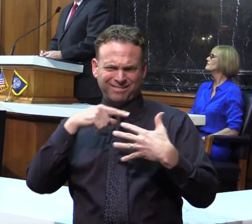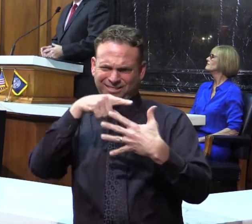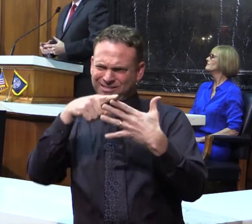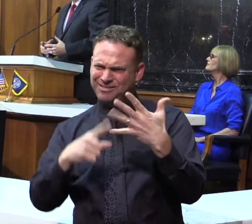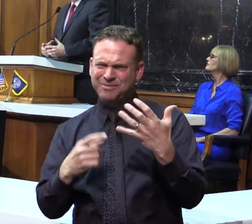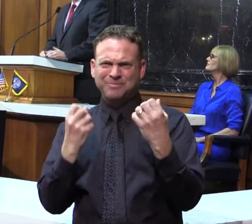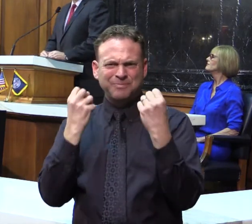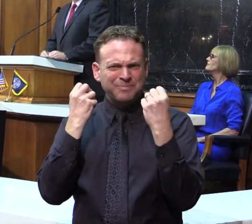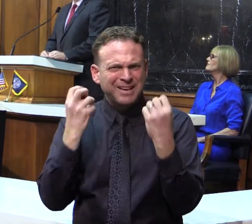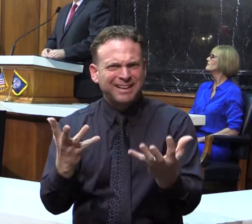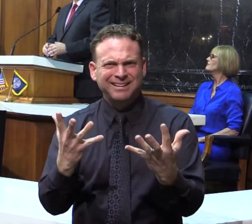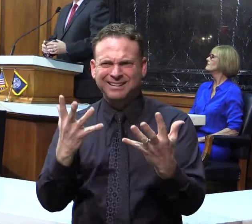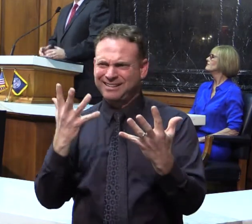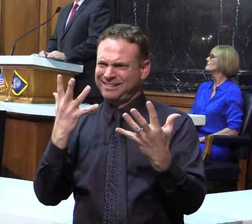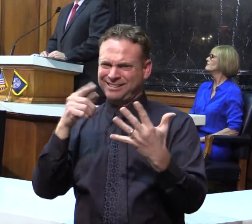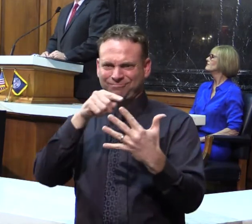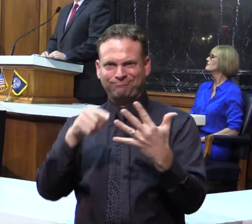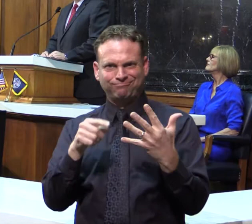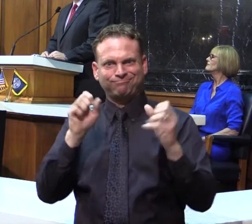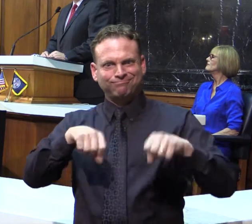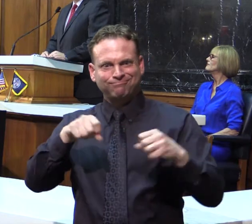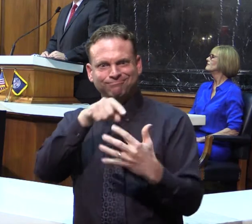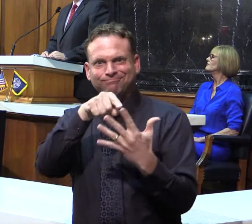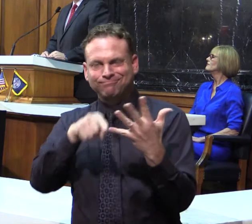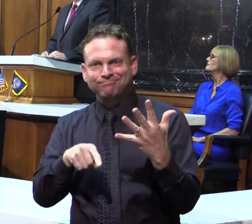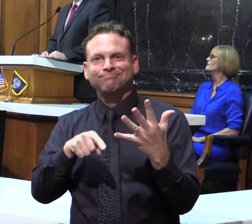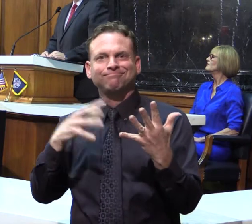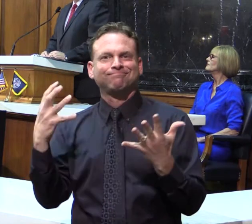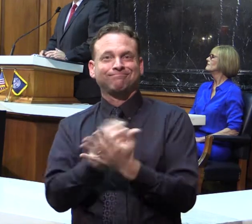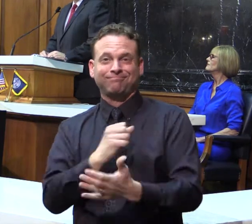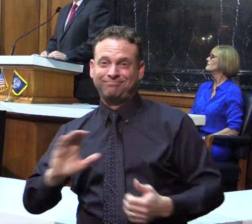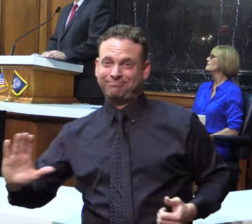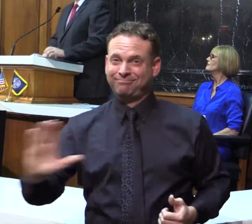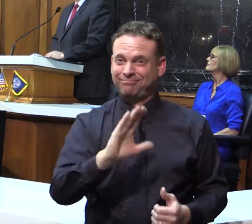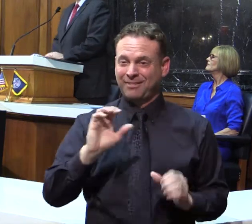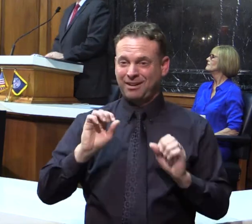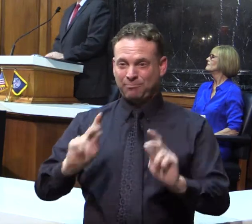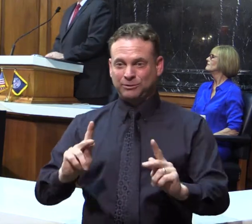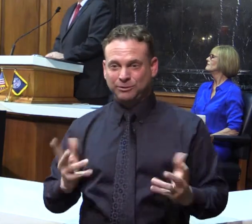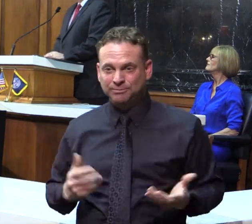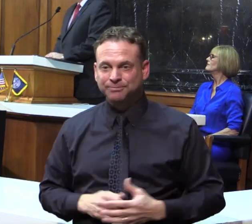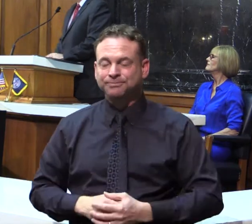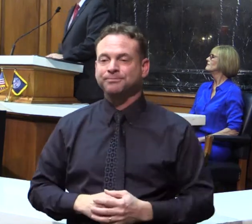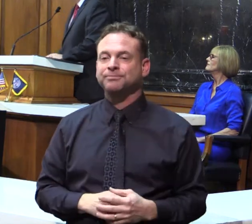• and that our state government is among the most efficient and effective for the people